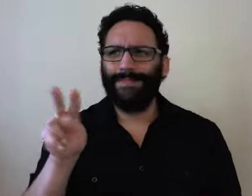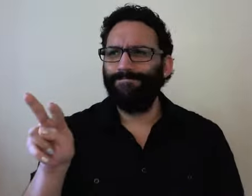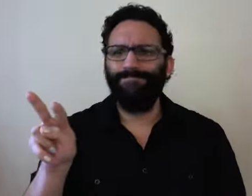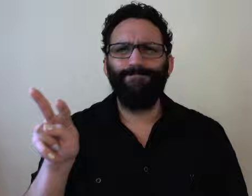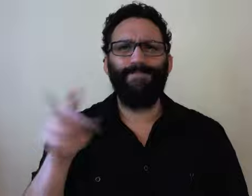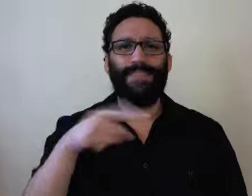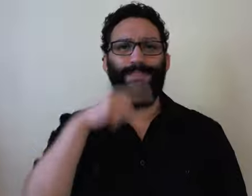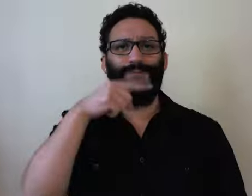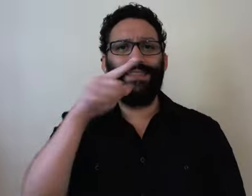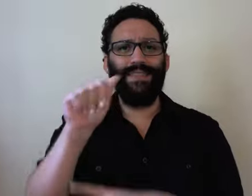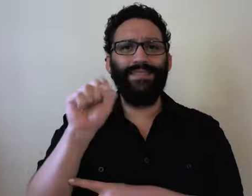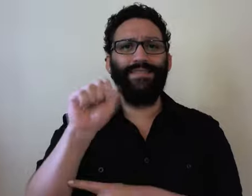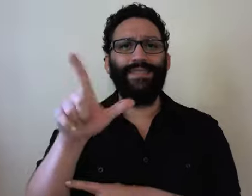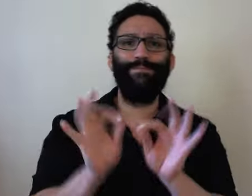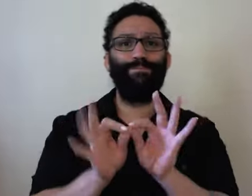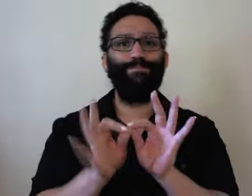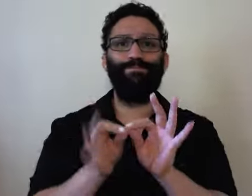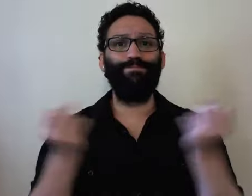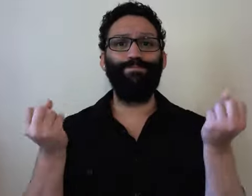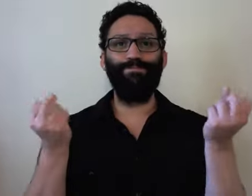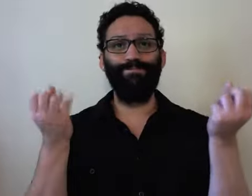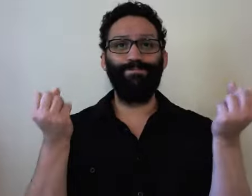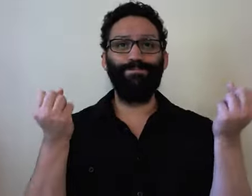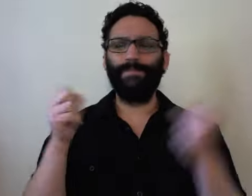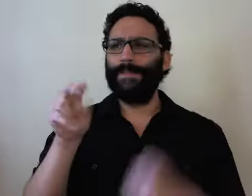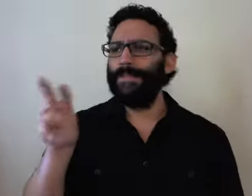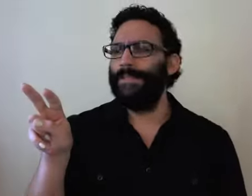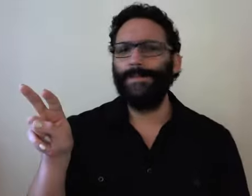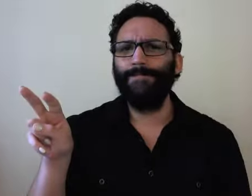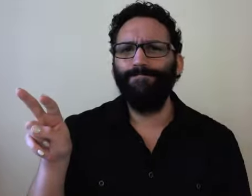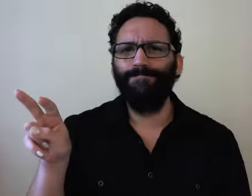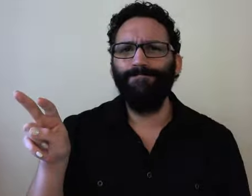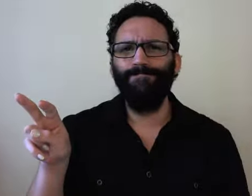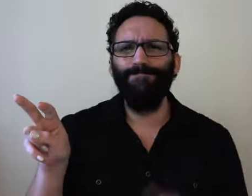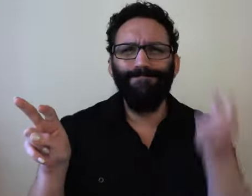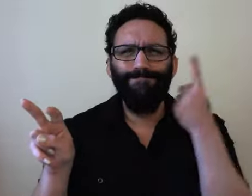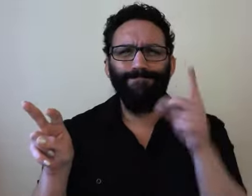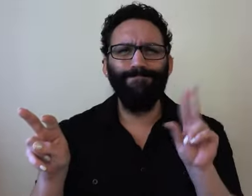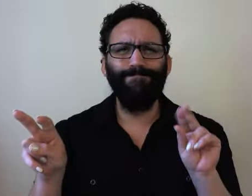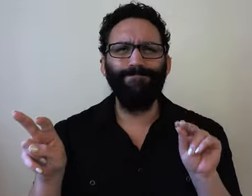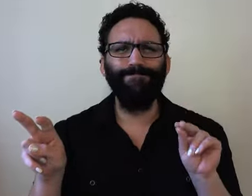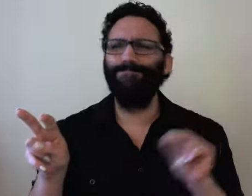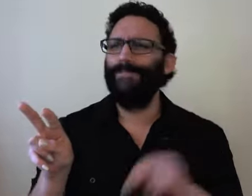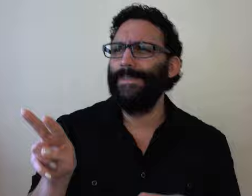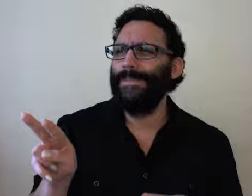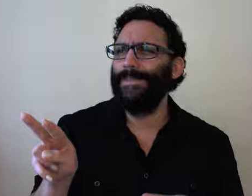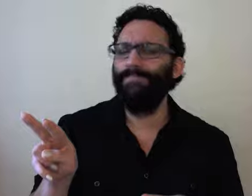they are not able to understand hearing ASL interpreters.